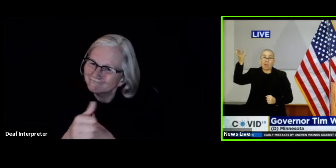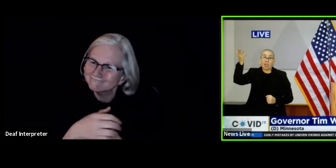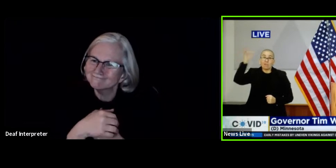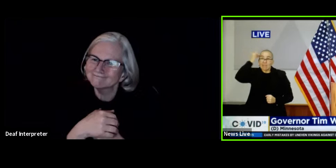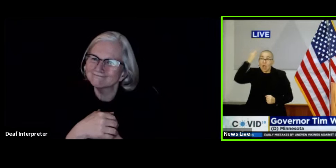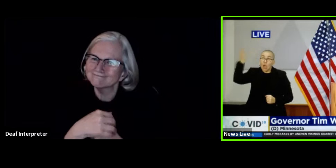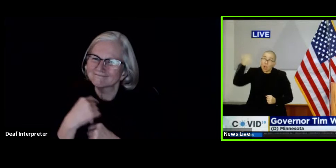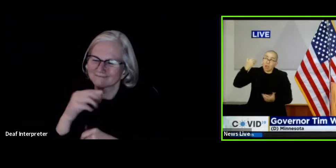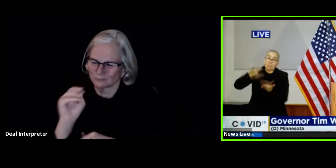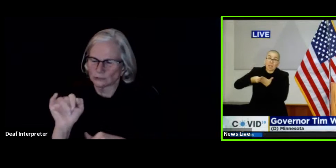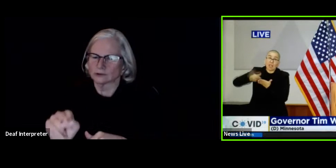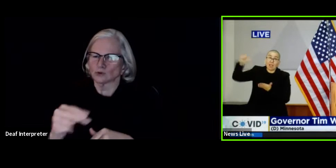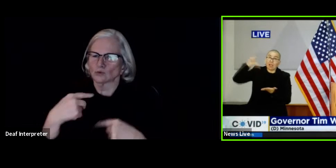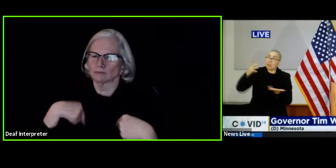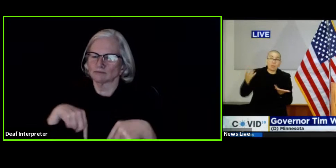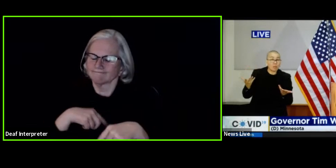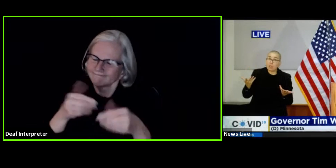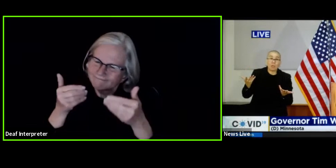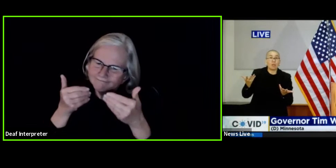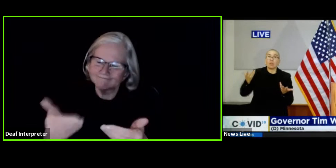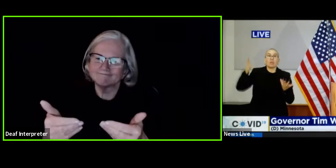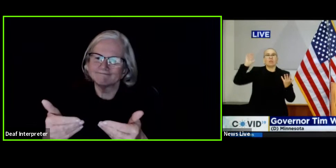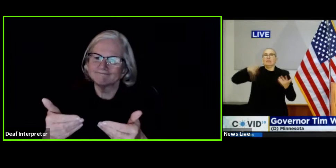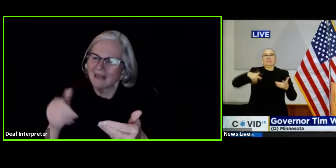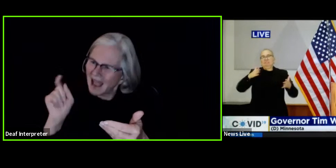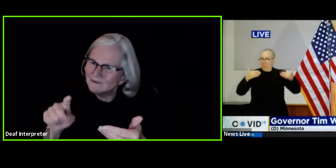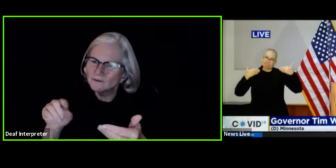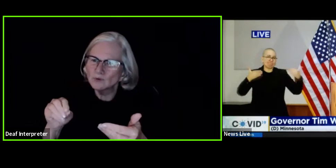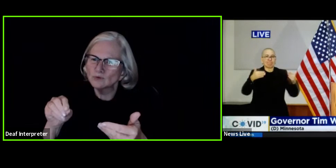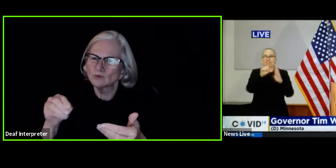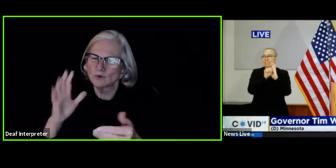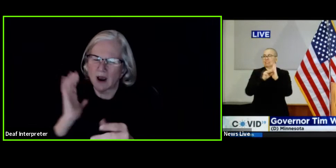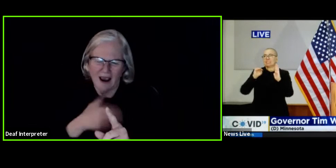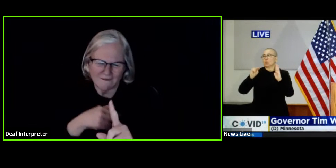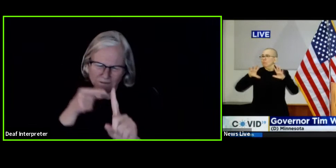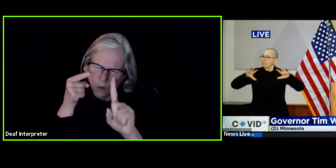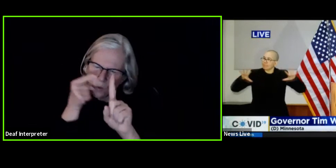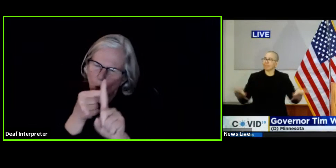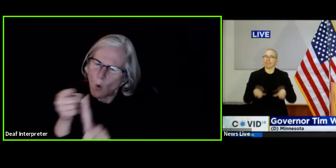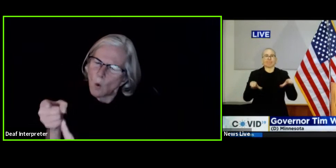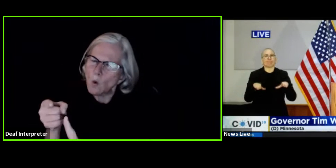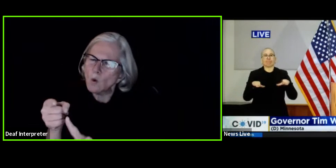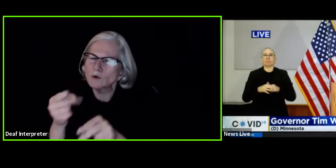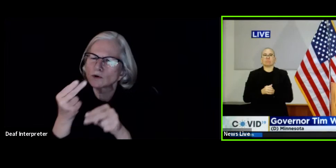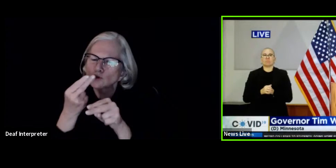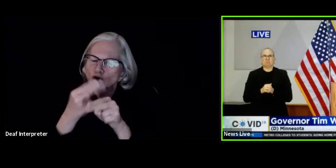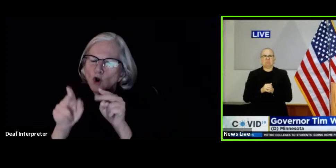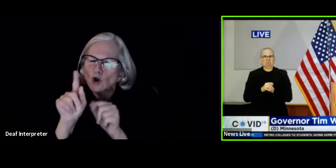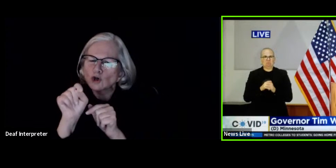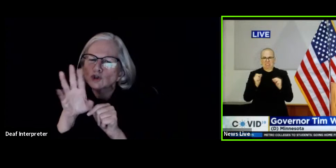AND WE TARGETED THINGS THAT WERE BOTH VERY SHORT-TERM, IMMEDIATE TRIAGE, AND THAT WERE A LITTLE LONGER TERM.